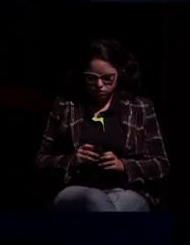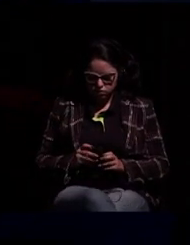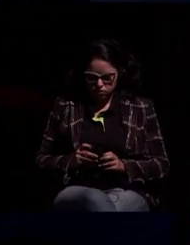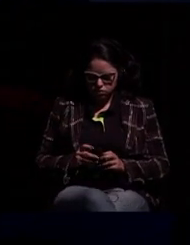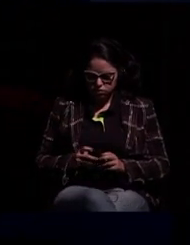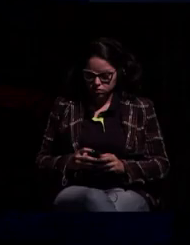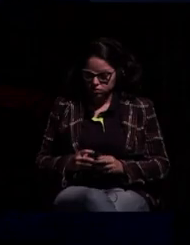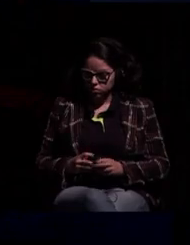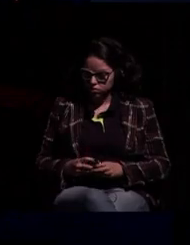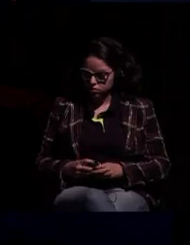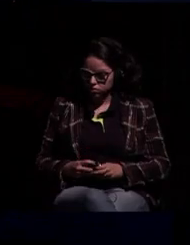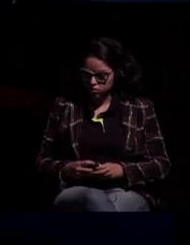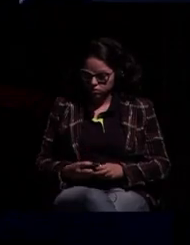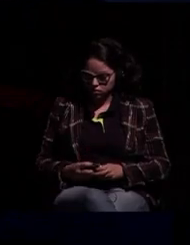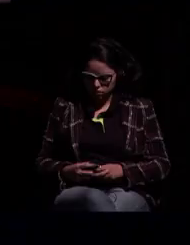Good afternoon, Alberto.